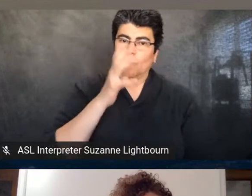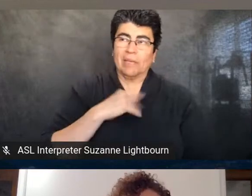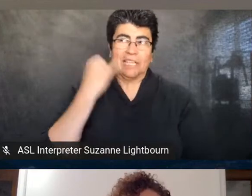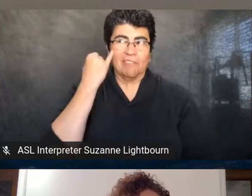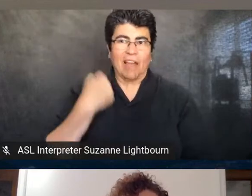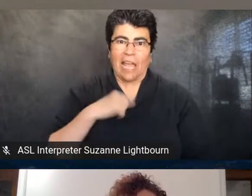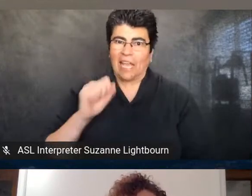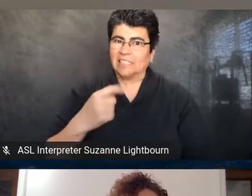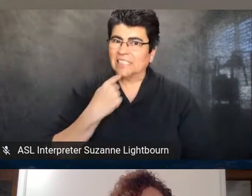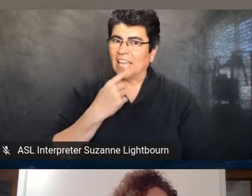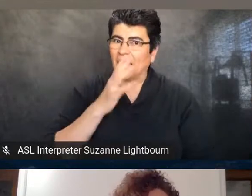You just did.